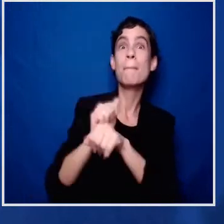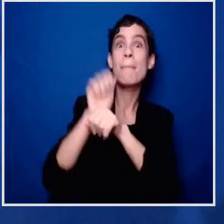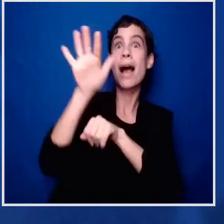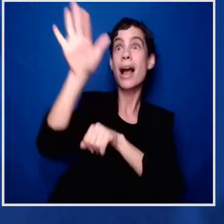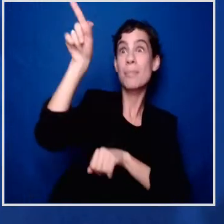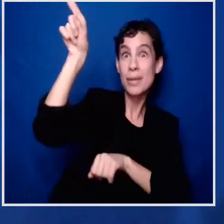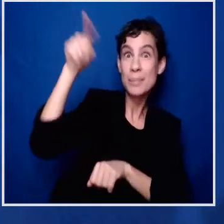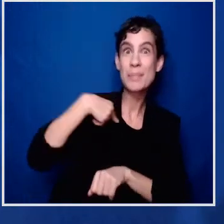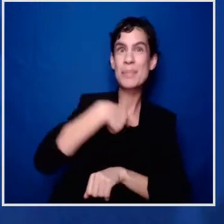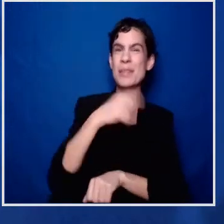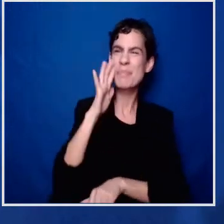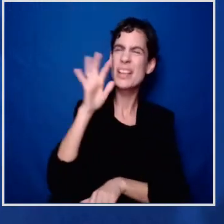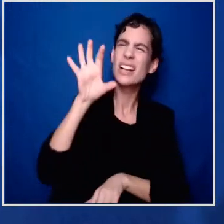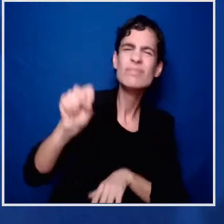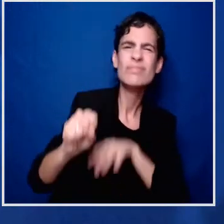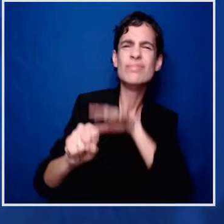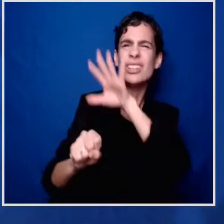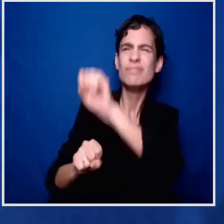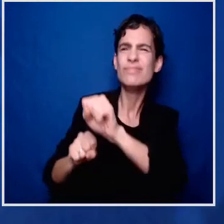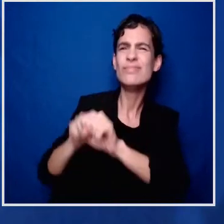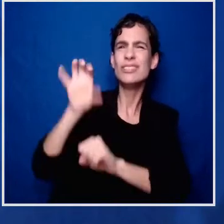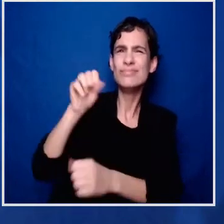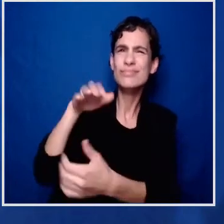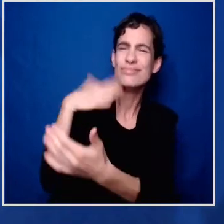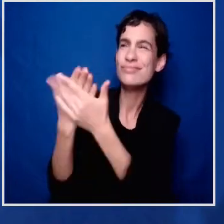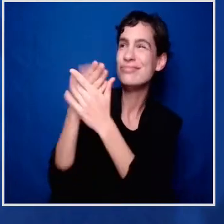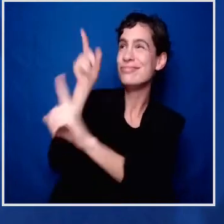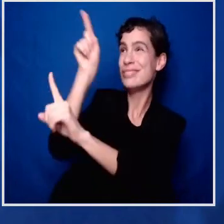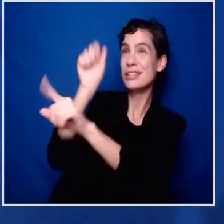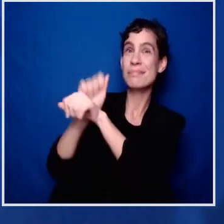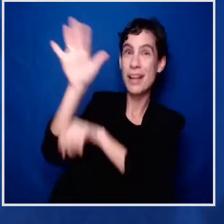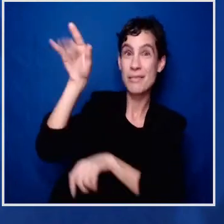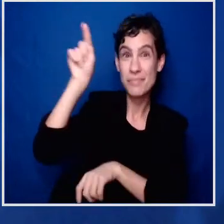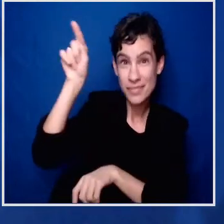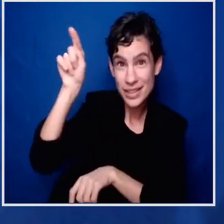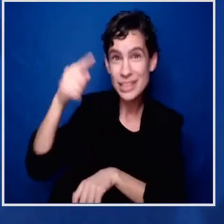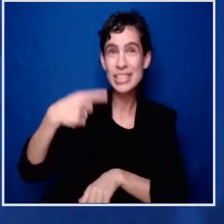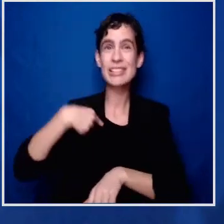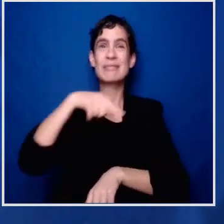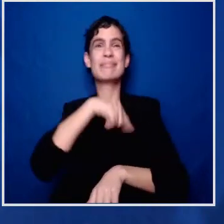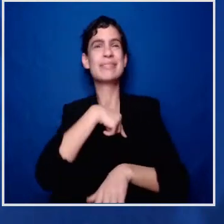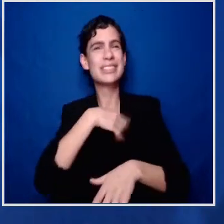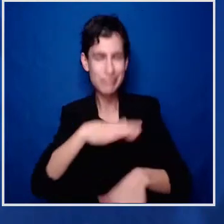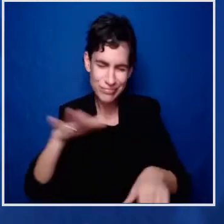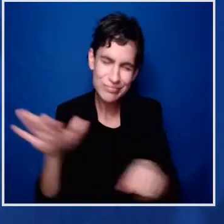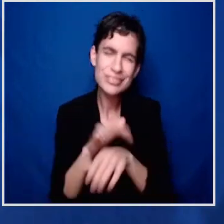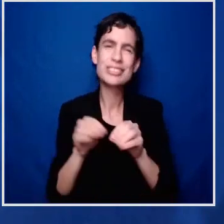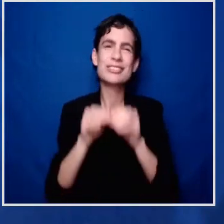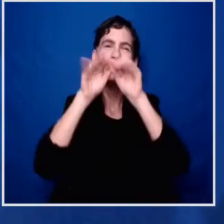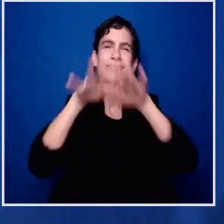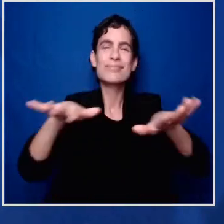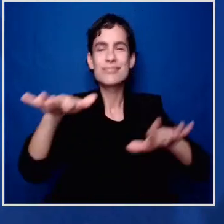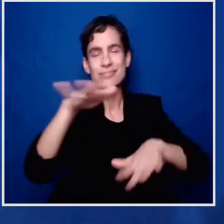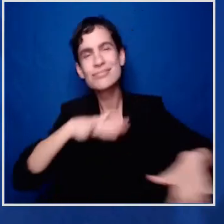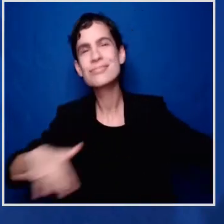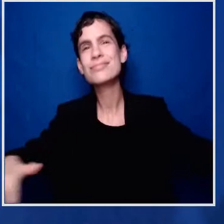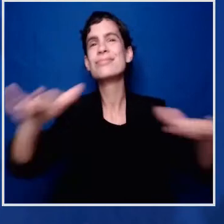THERE, A CACOPHONY OF DISSIDENT